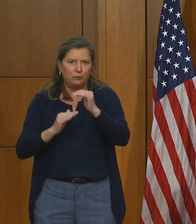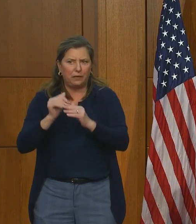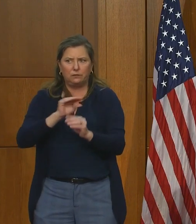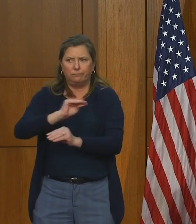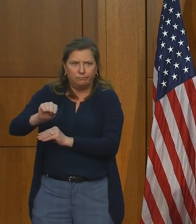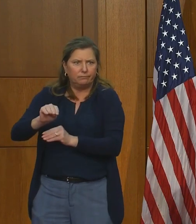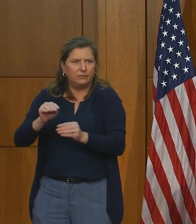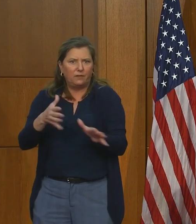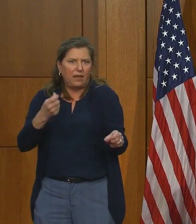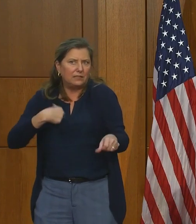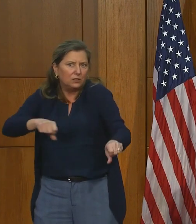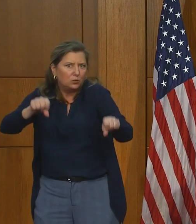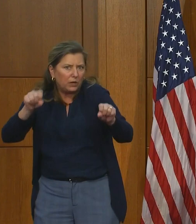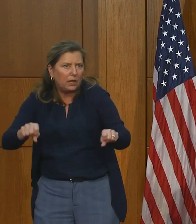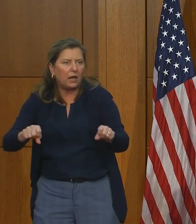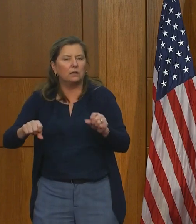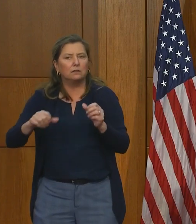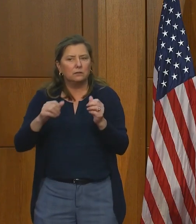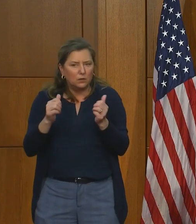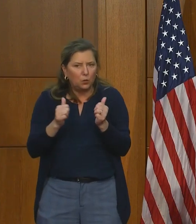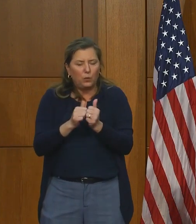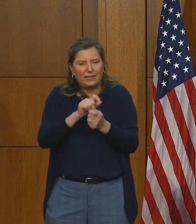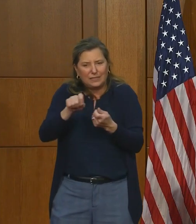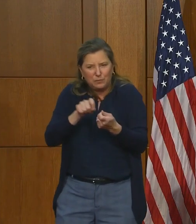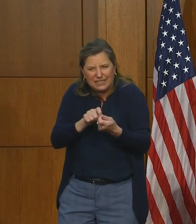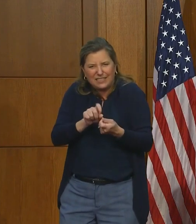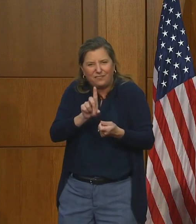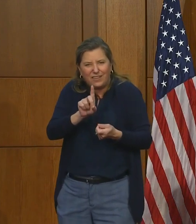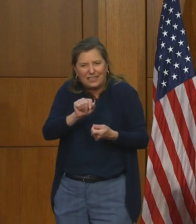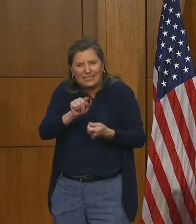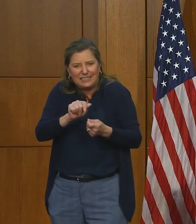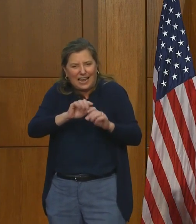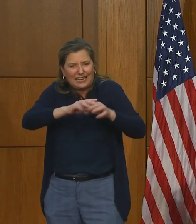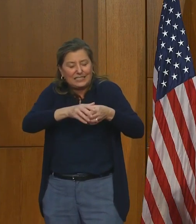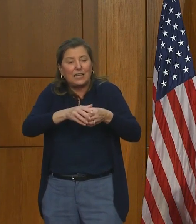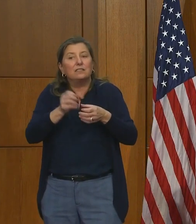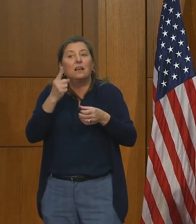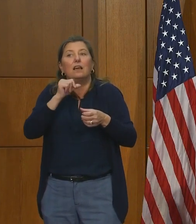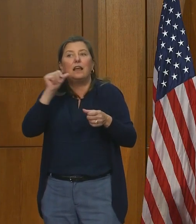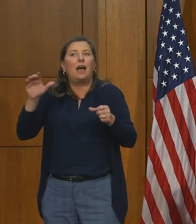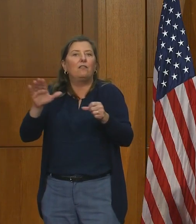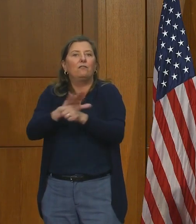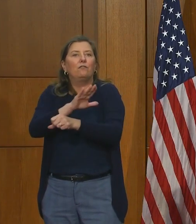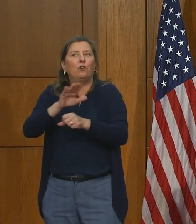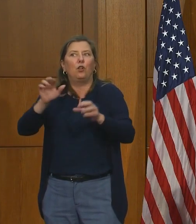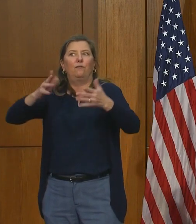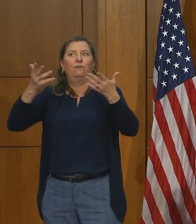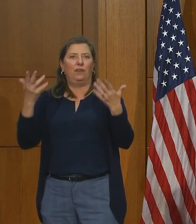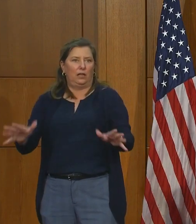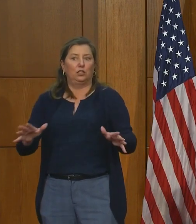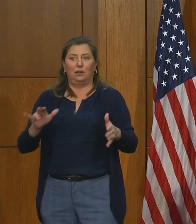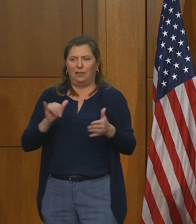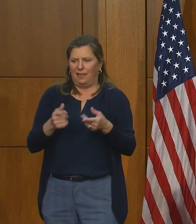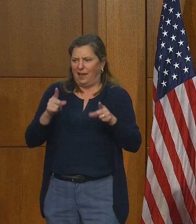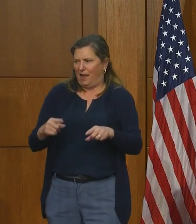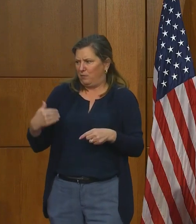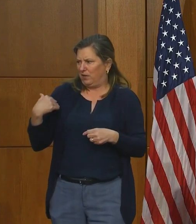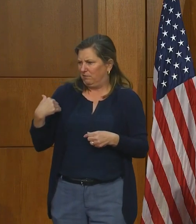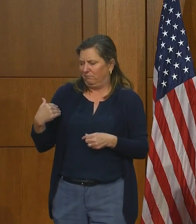REALLY WANTS DAY. LET'S